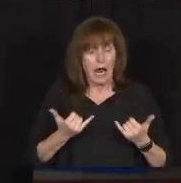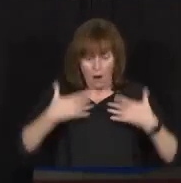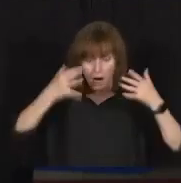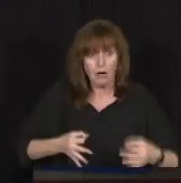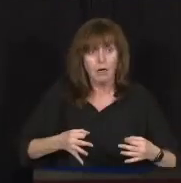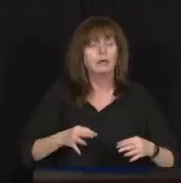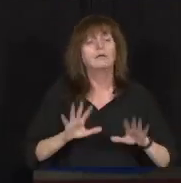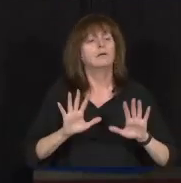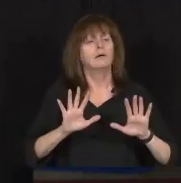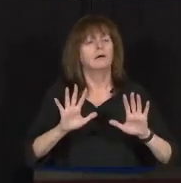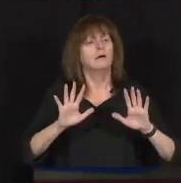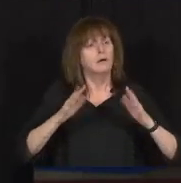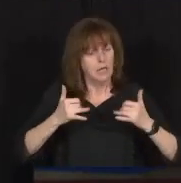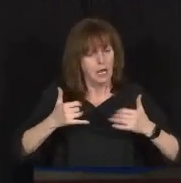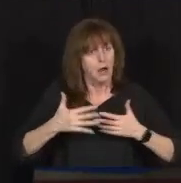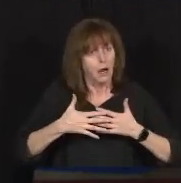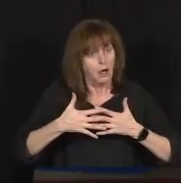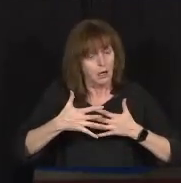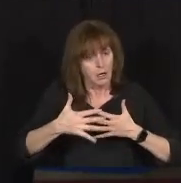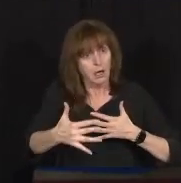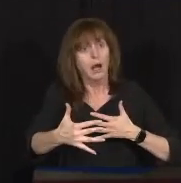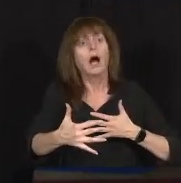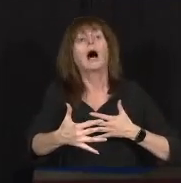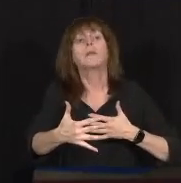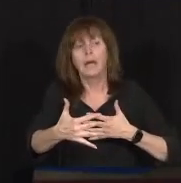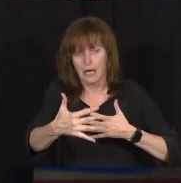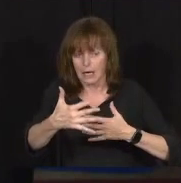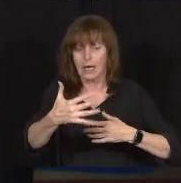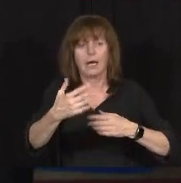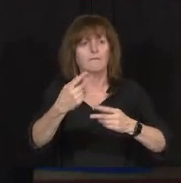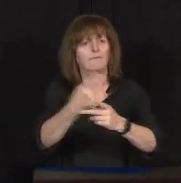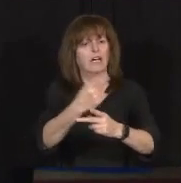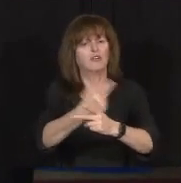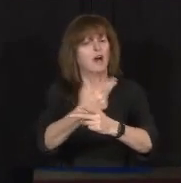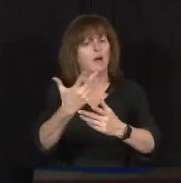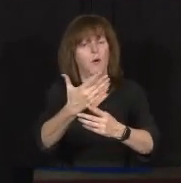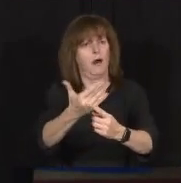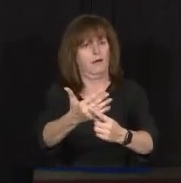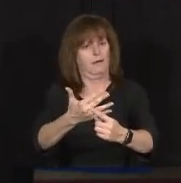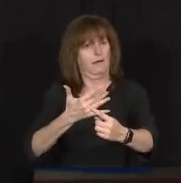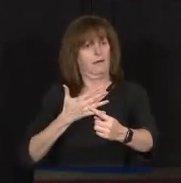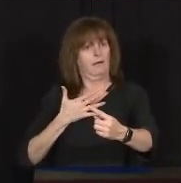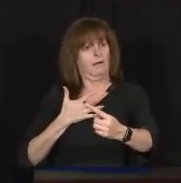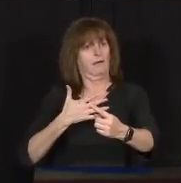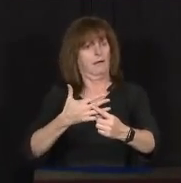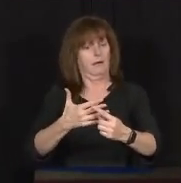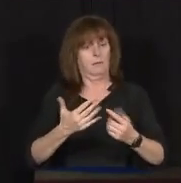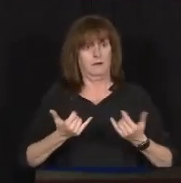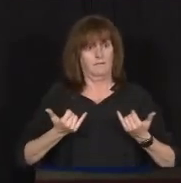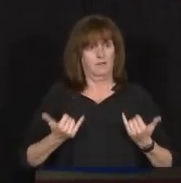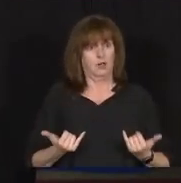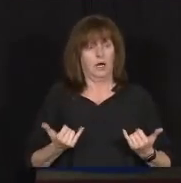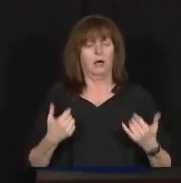concentrating on dealing with COVID-19 and making sure that we get as many people as possible as frontline healthcare workers to deal with i